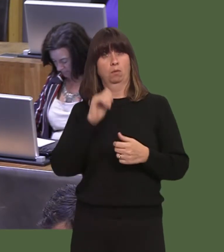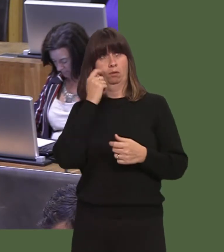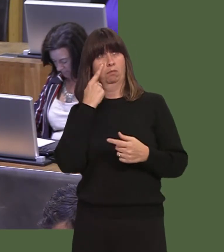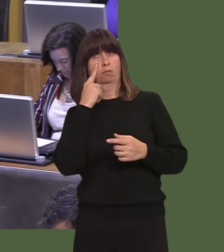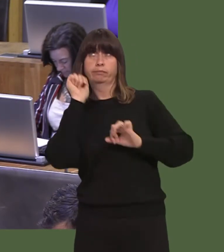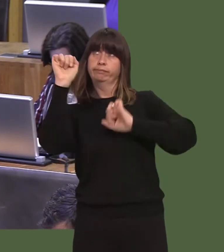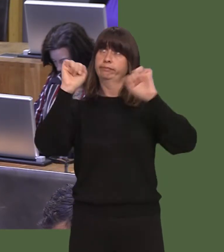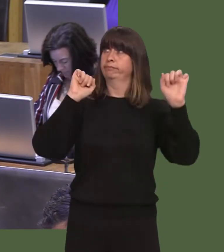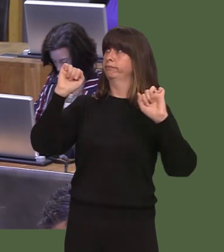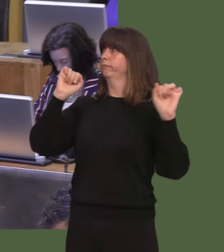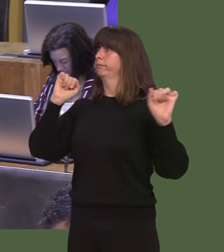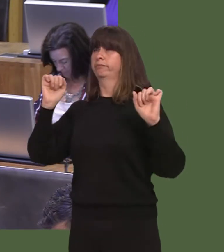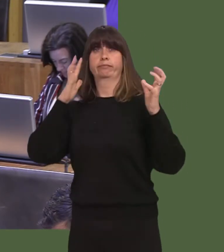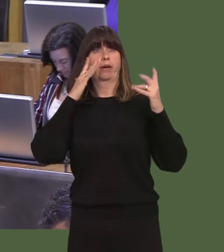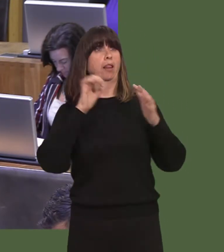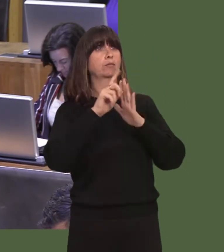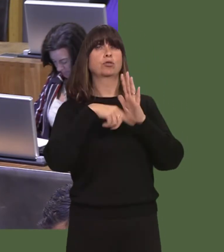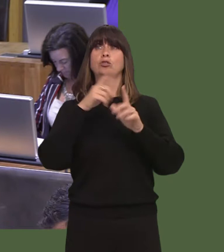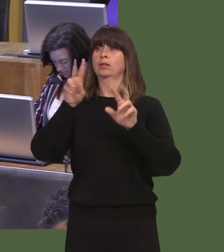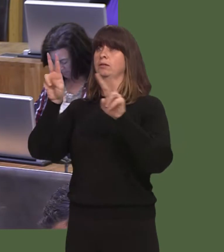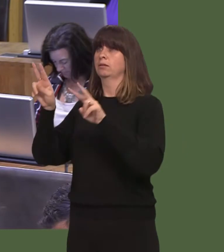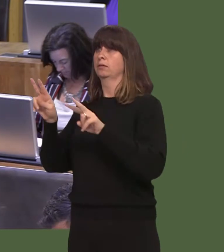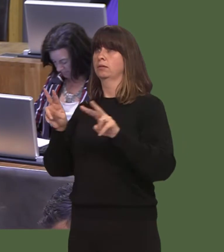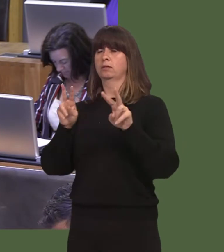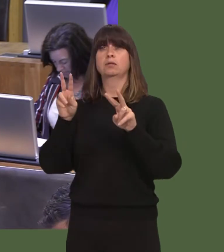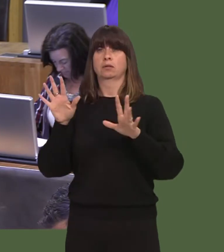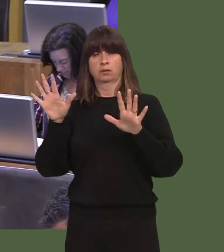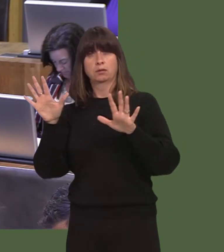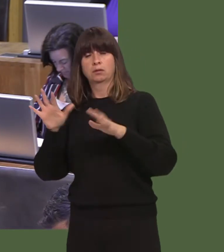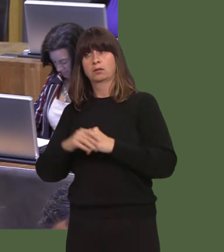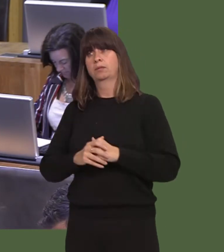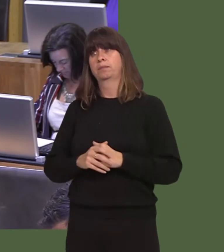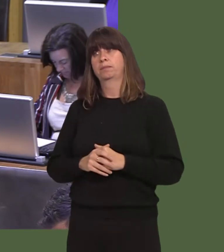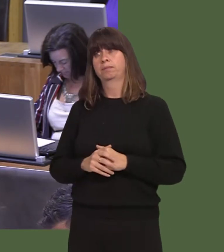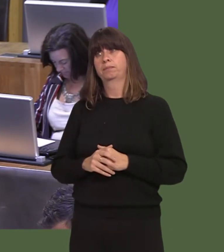As I say, it's not clear what these pilots are designed to do at the moment, nor is it